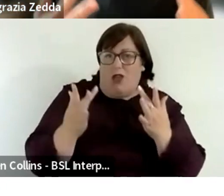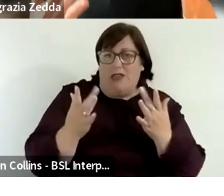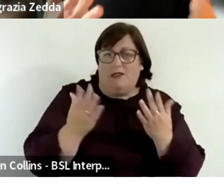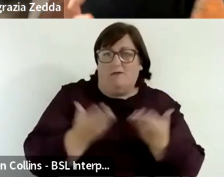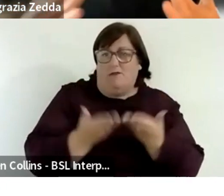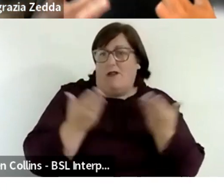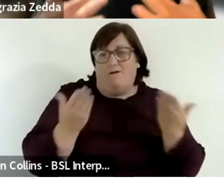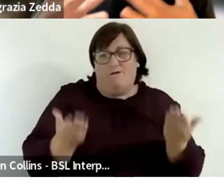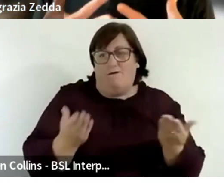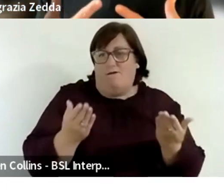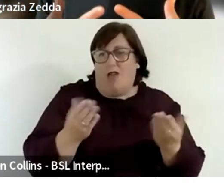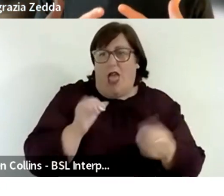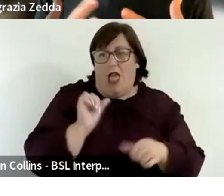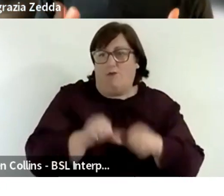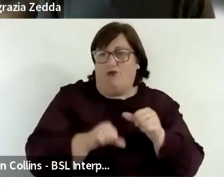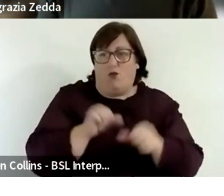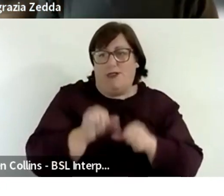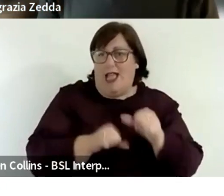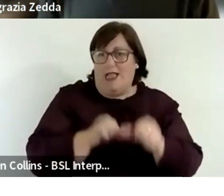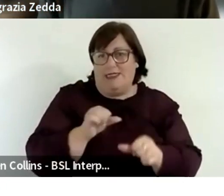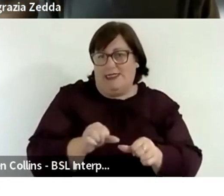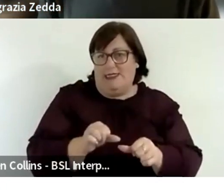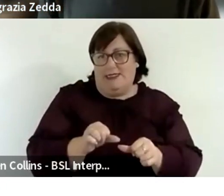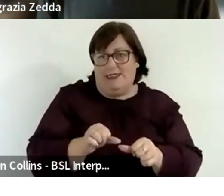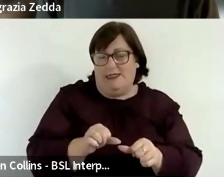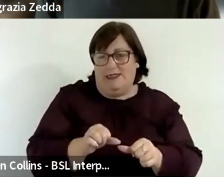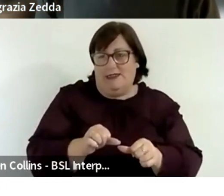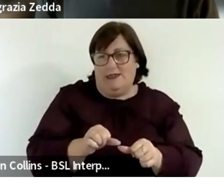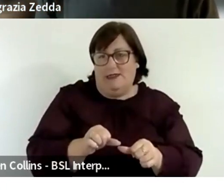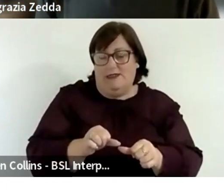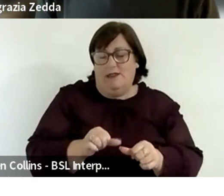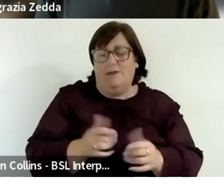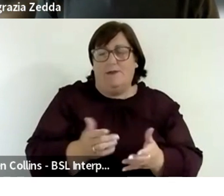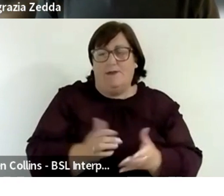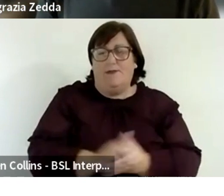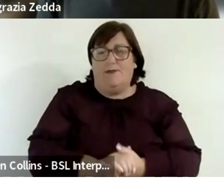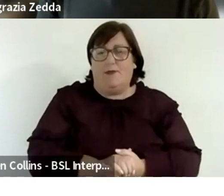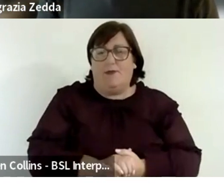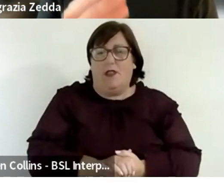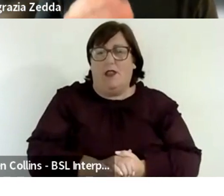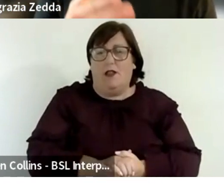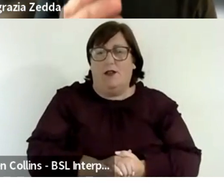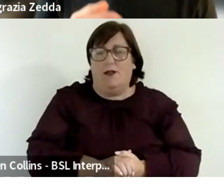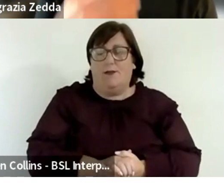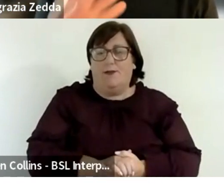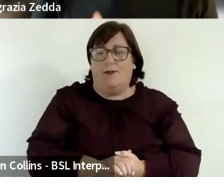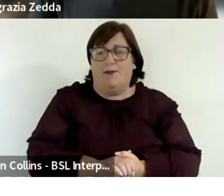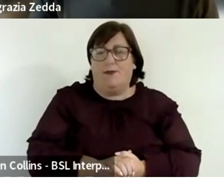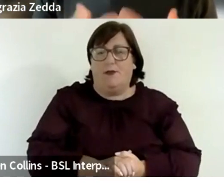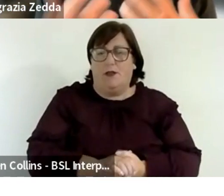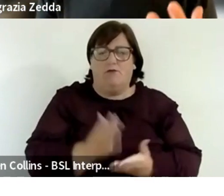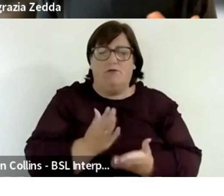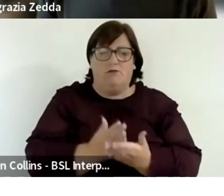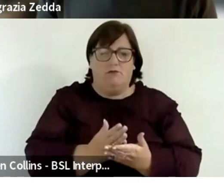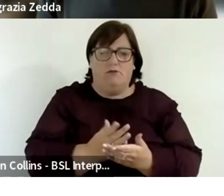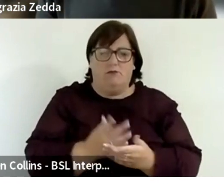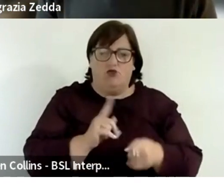any possible I bias, and that we really are trying to be as fair as possible.